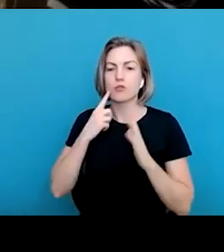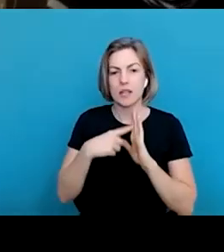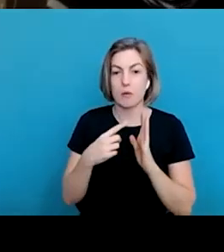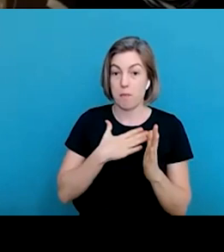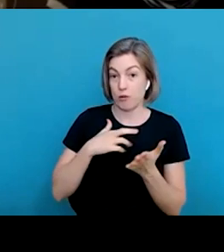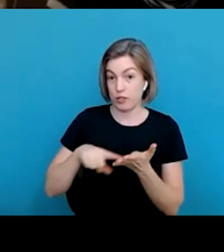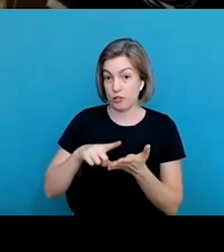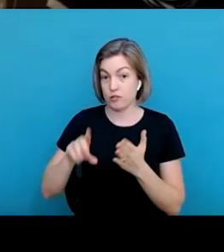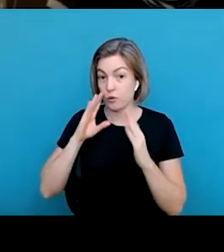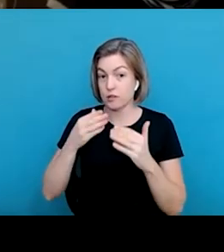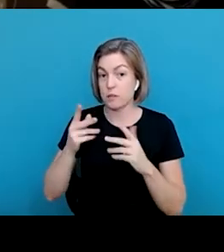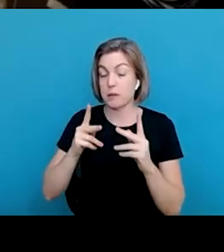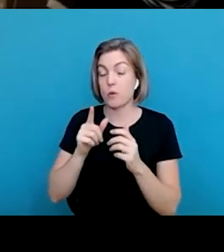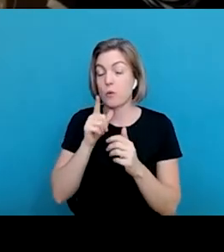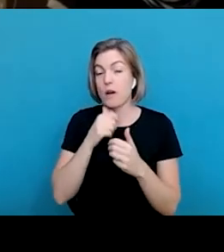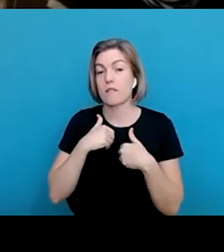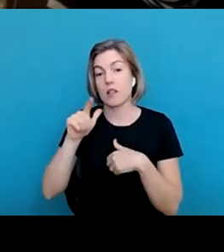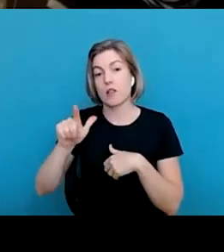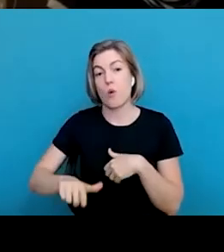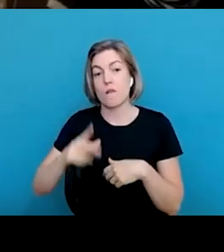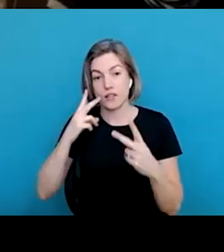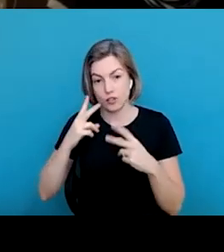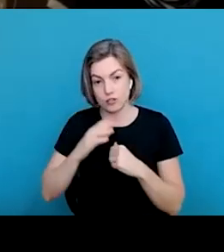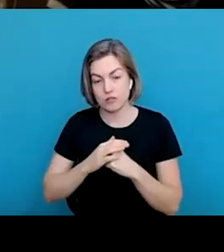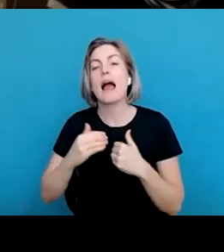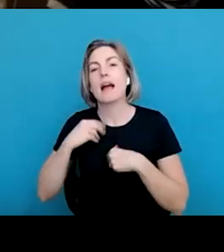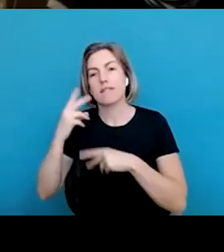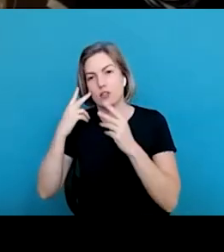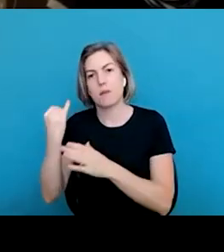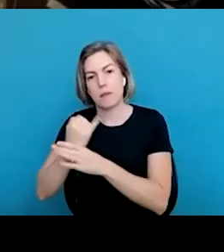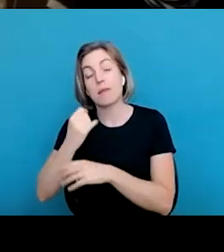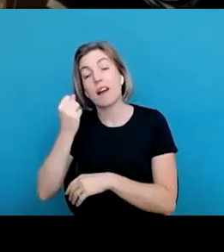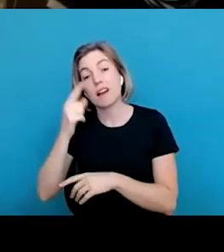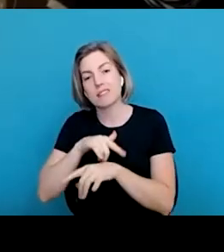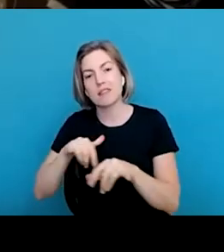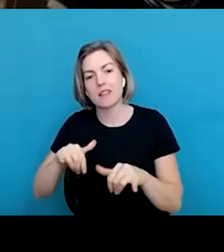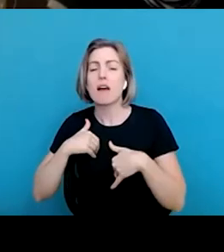people with low vision who do have vision impairments but they still have functional vision to use,